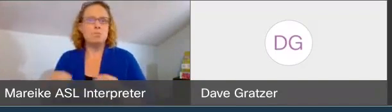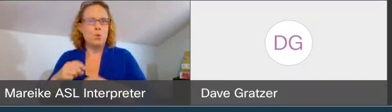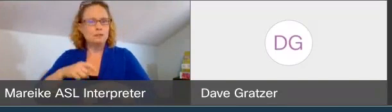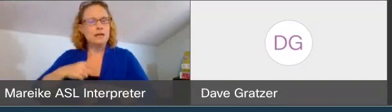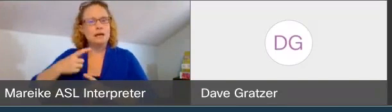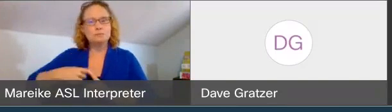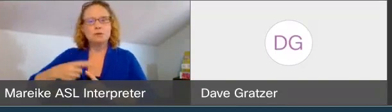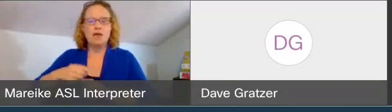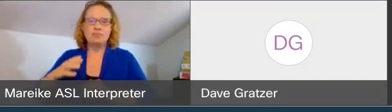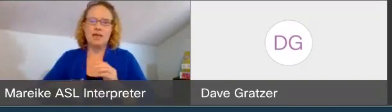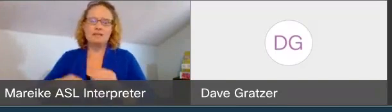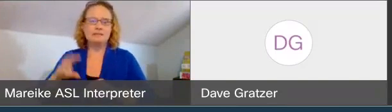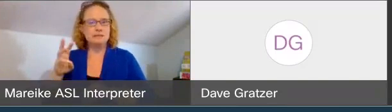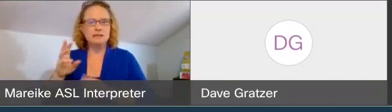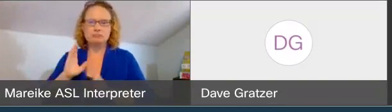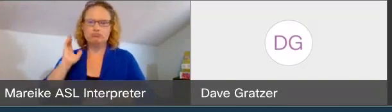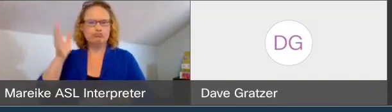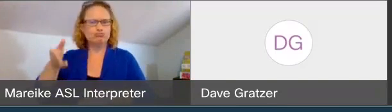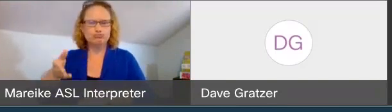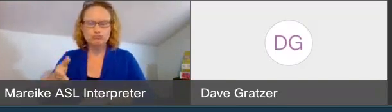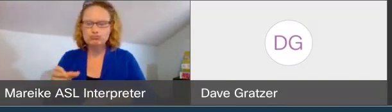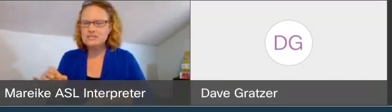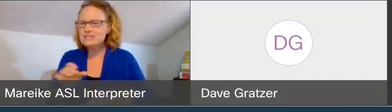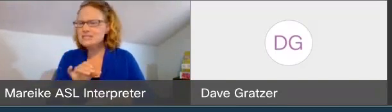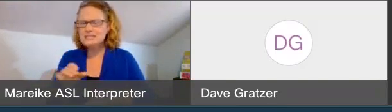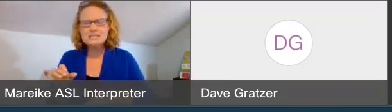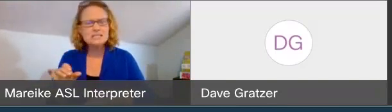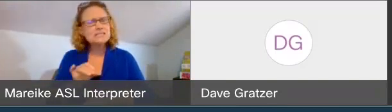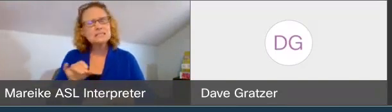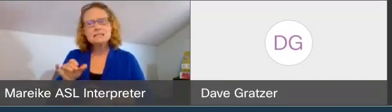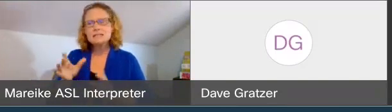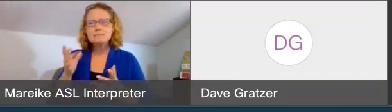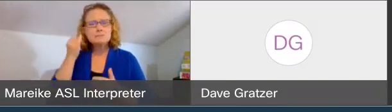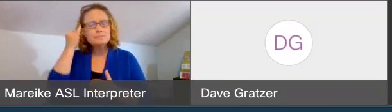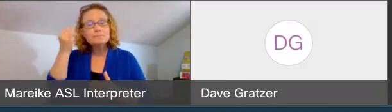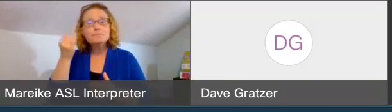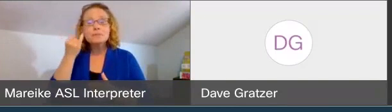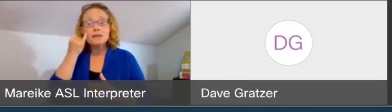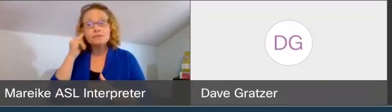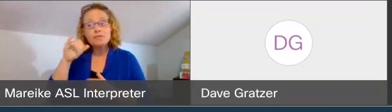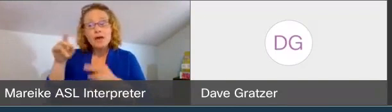than six and similarly, on the other end, for transitioning someone, maybe to an outpatient